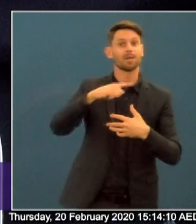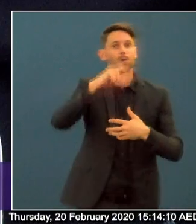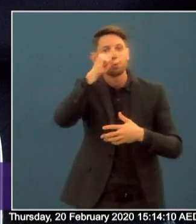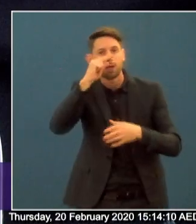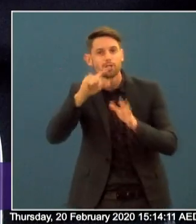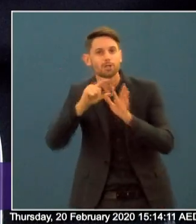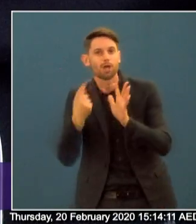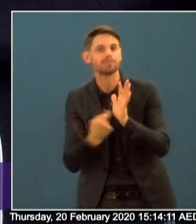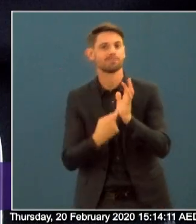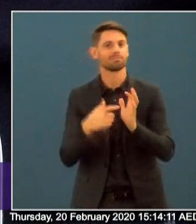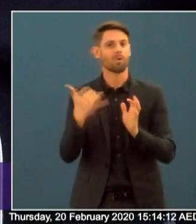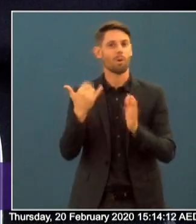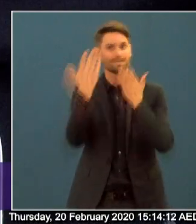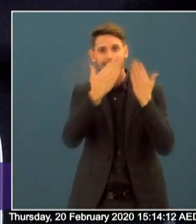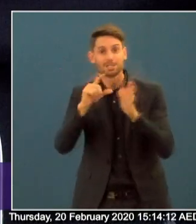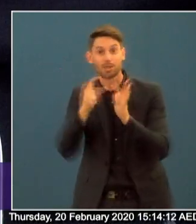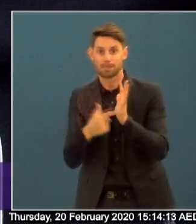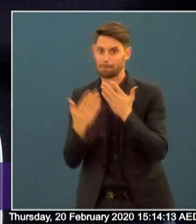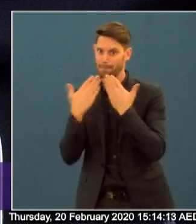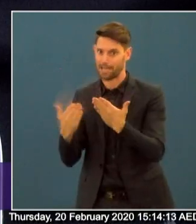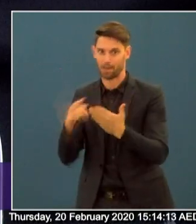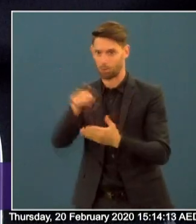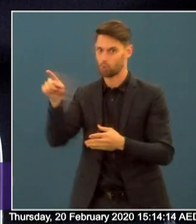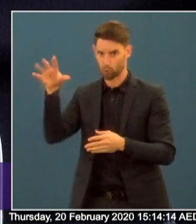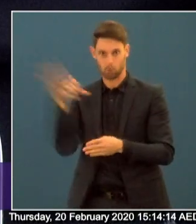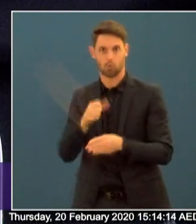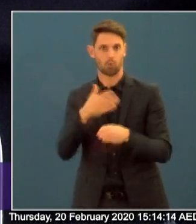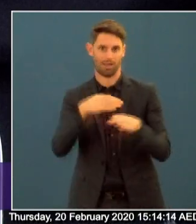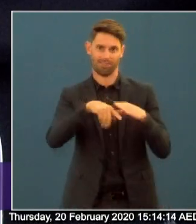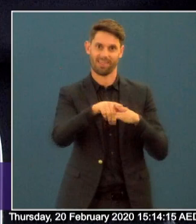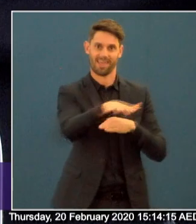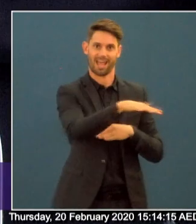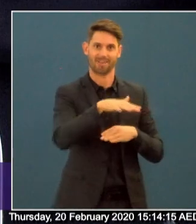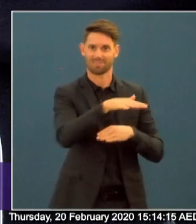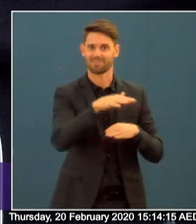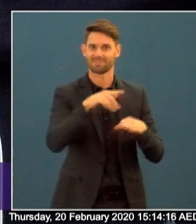There are a complex number of issues that I would like to touch on.